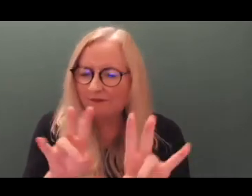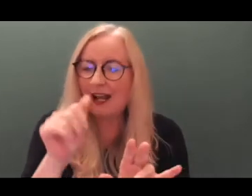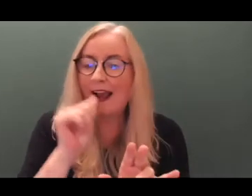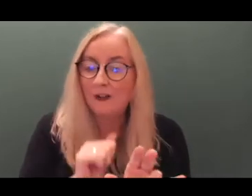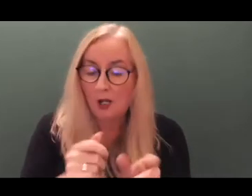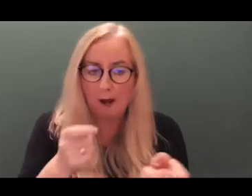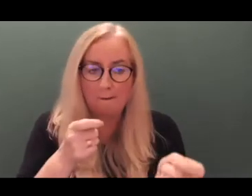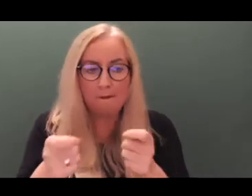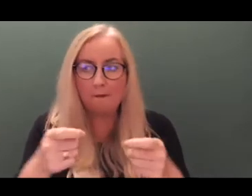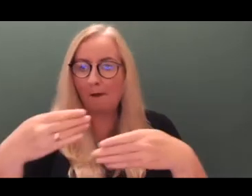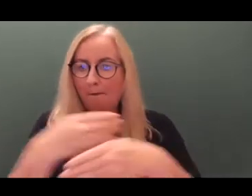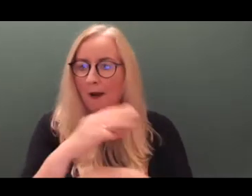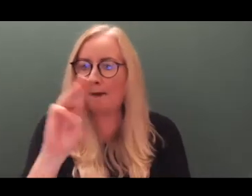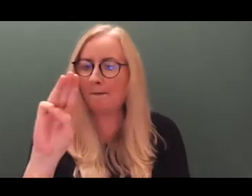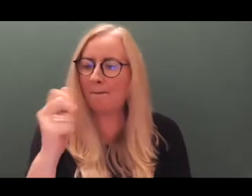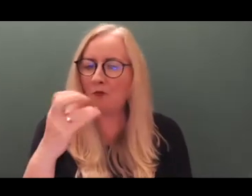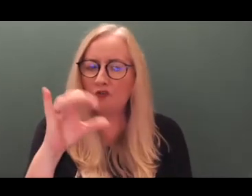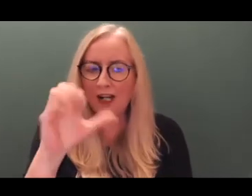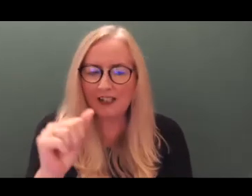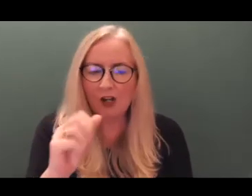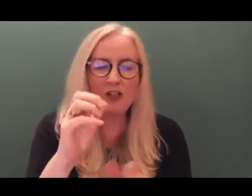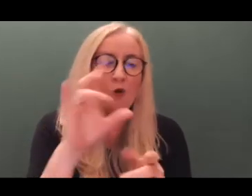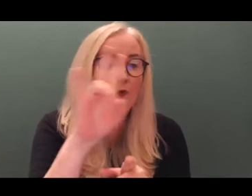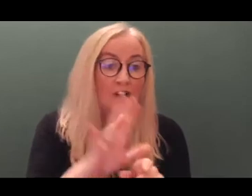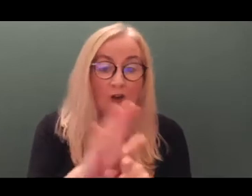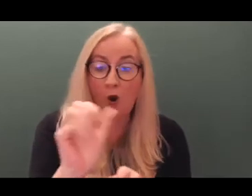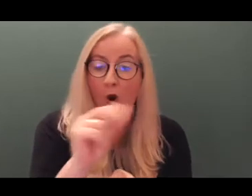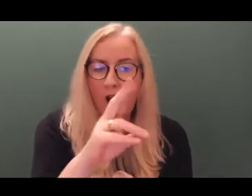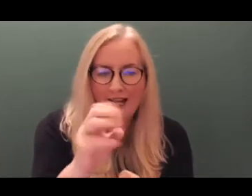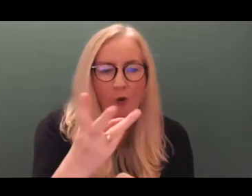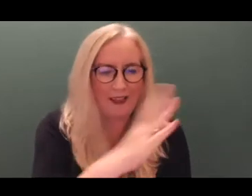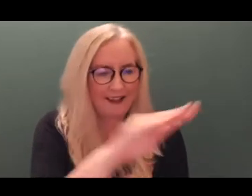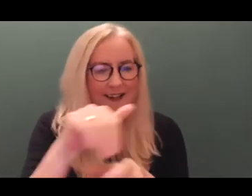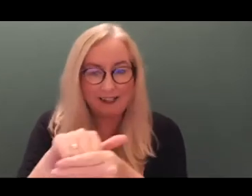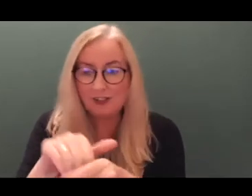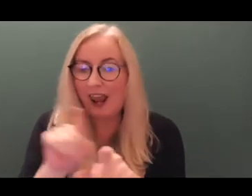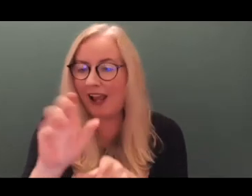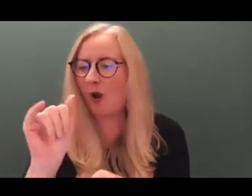Patricia, and questions for Áine will be included in that, so as Áine says, you will see her later.